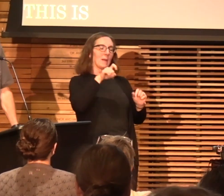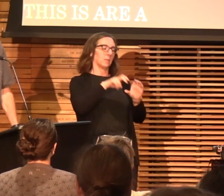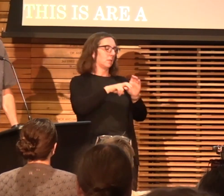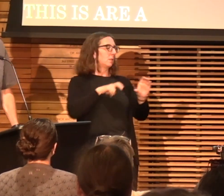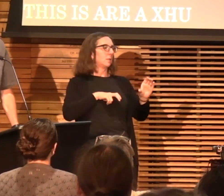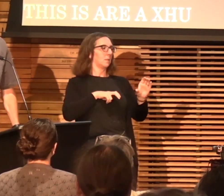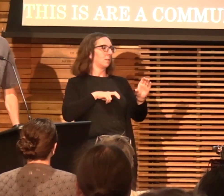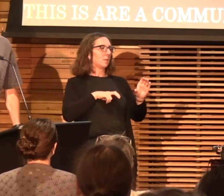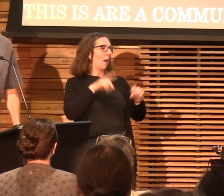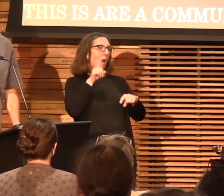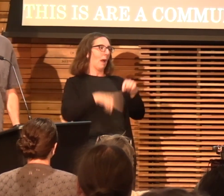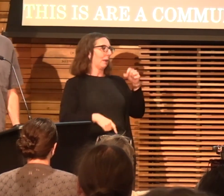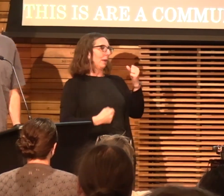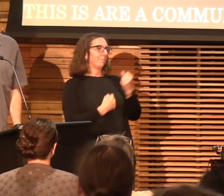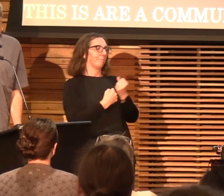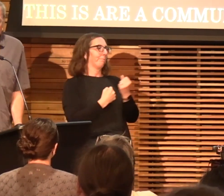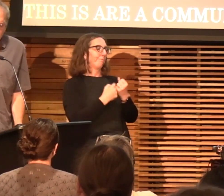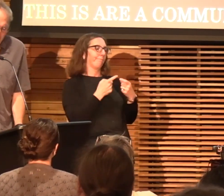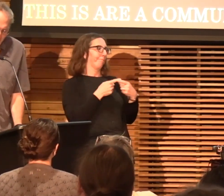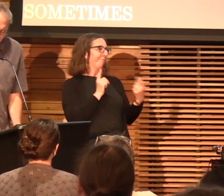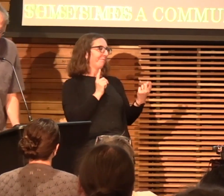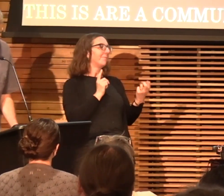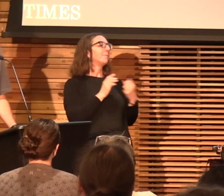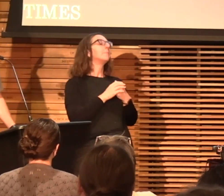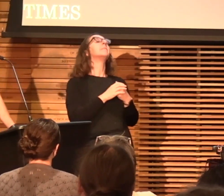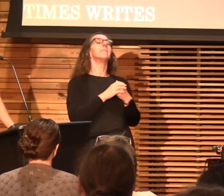"The New York Times" writes about her withdrawal,